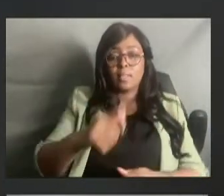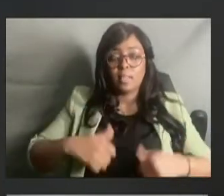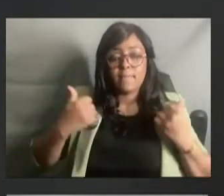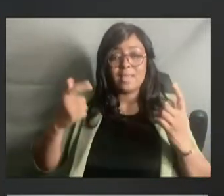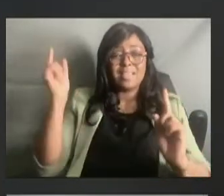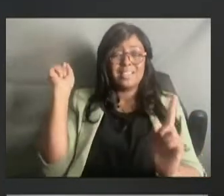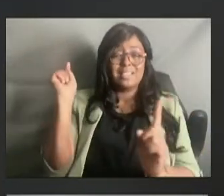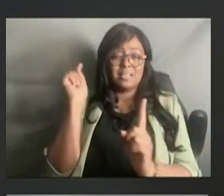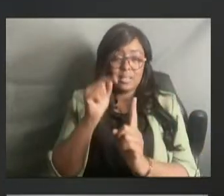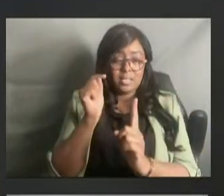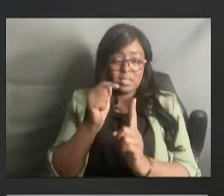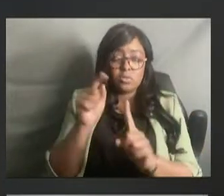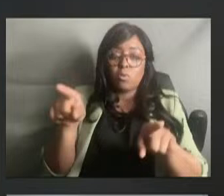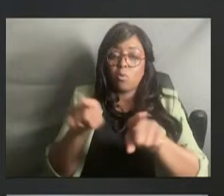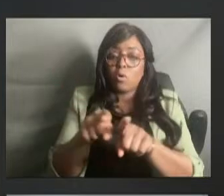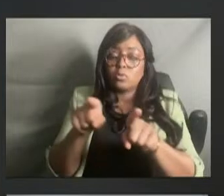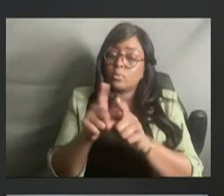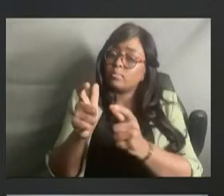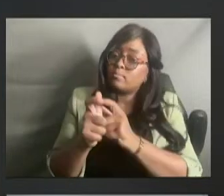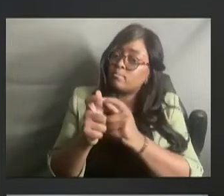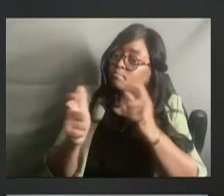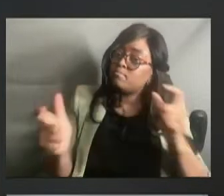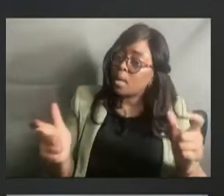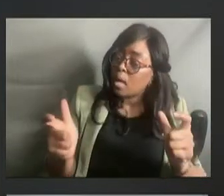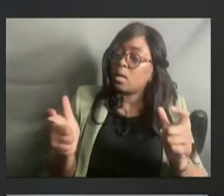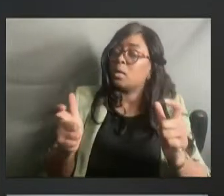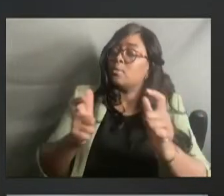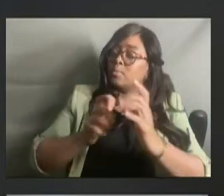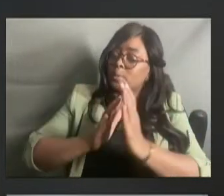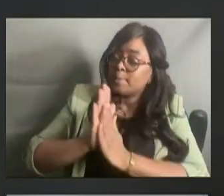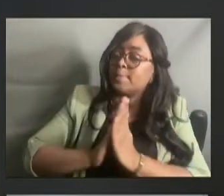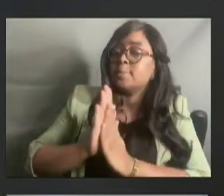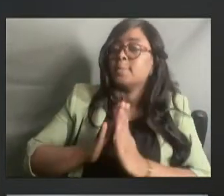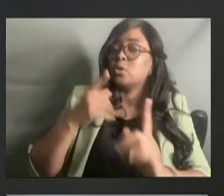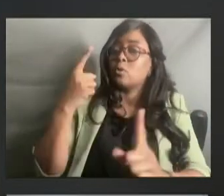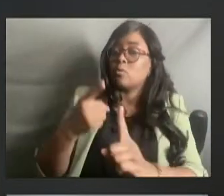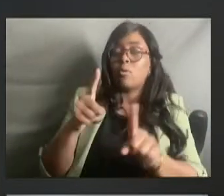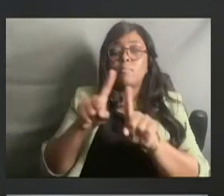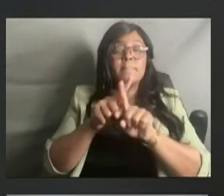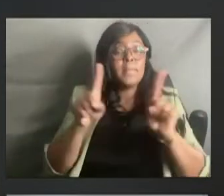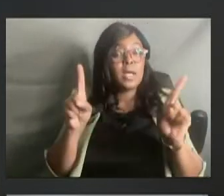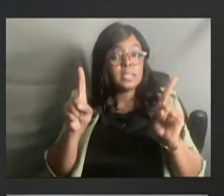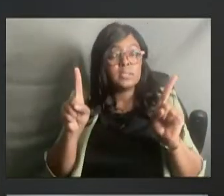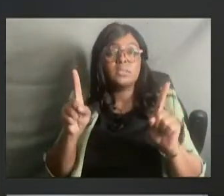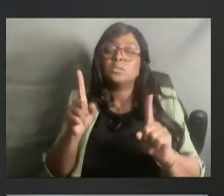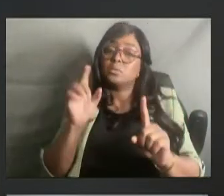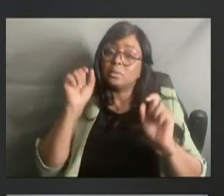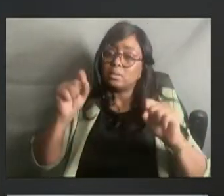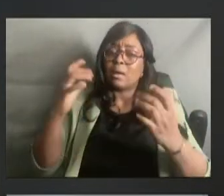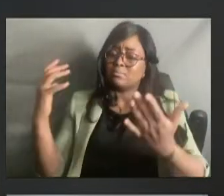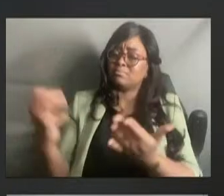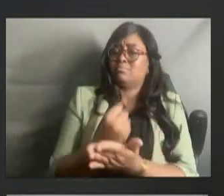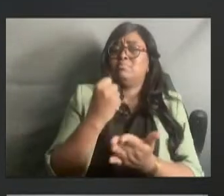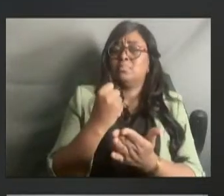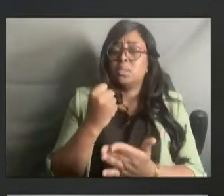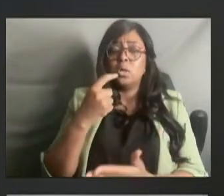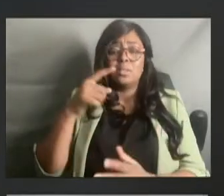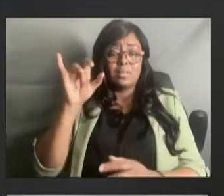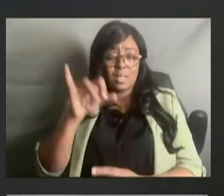prepared for the next phase of their life. And this this is